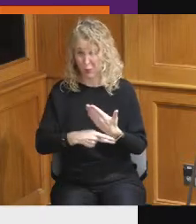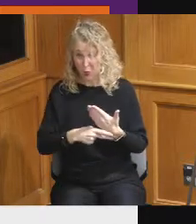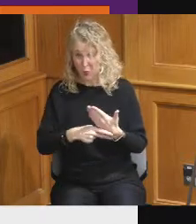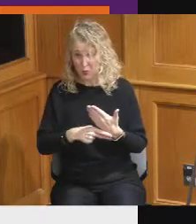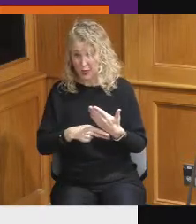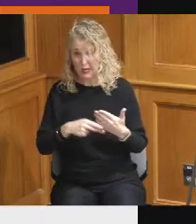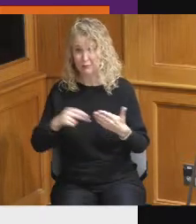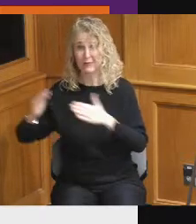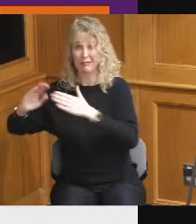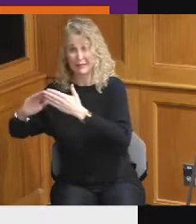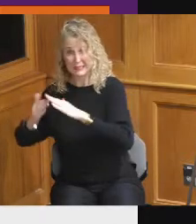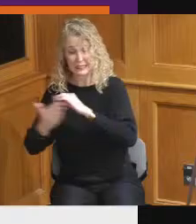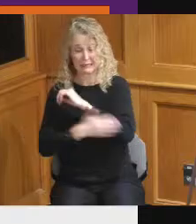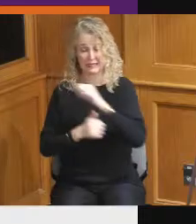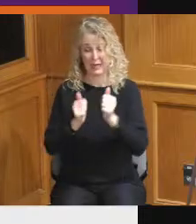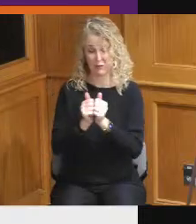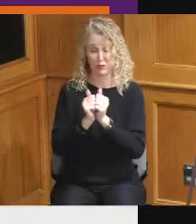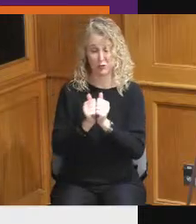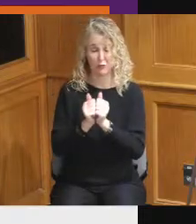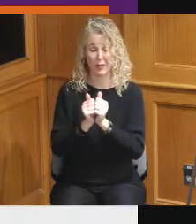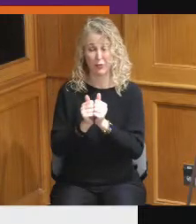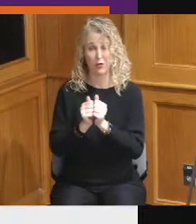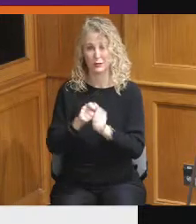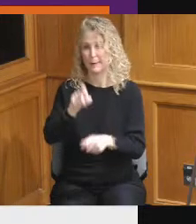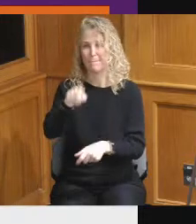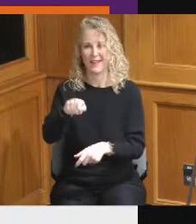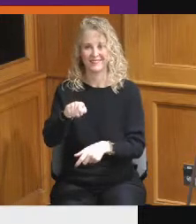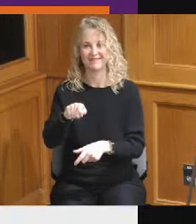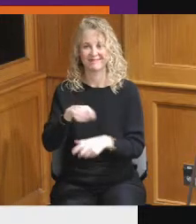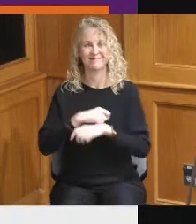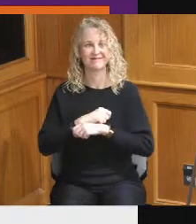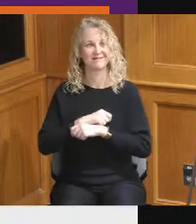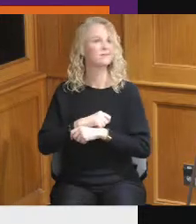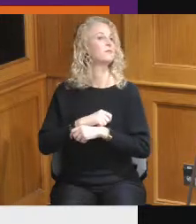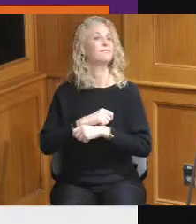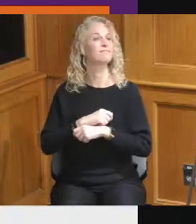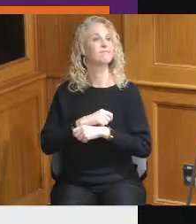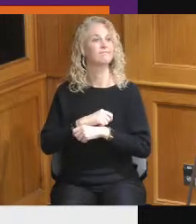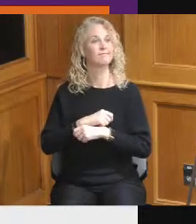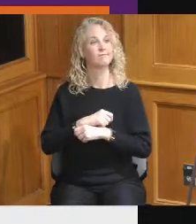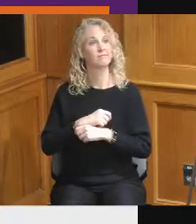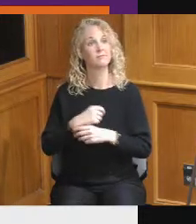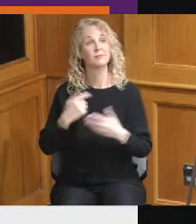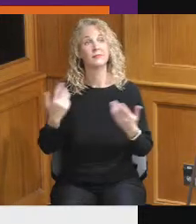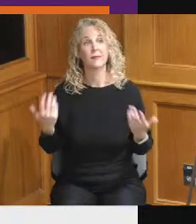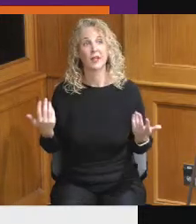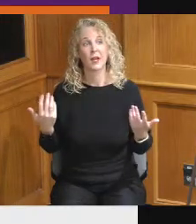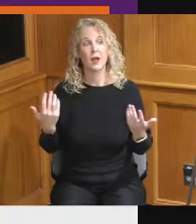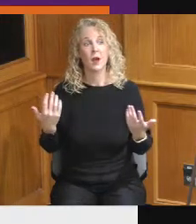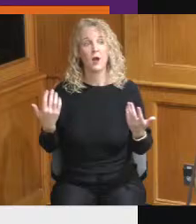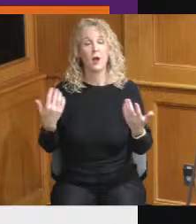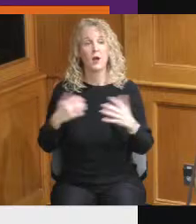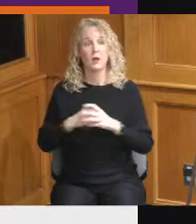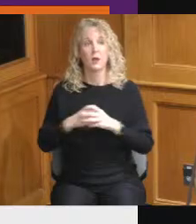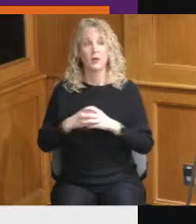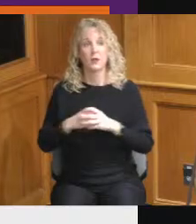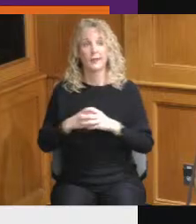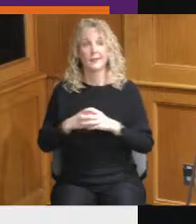city is what makes these projects Possible full stop I say this just because I think we are very